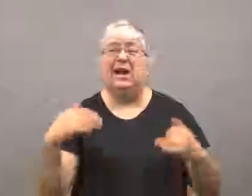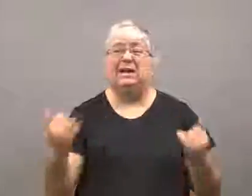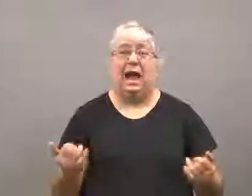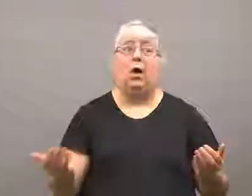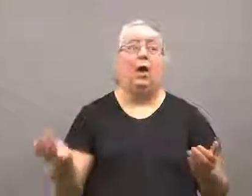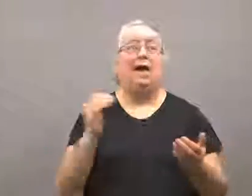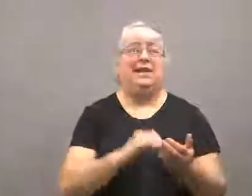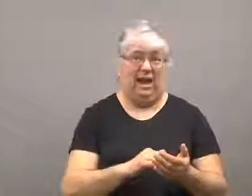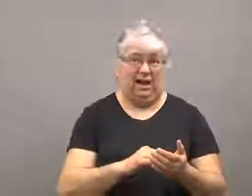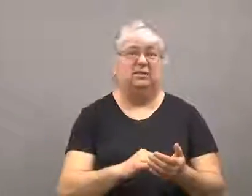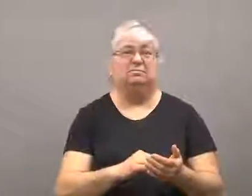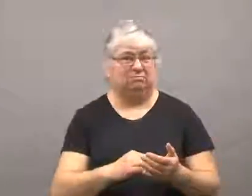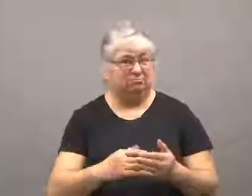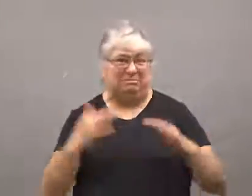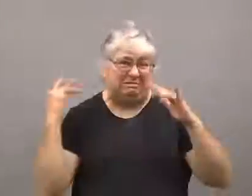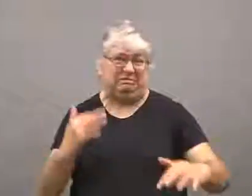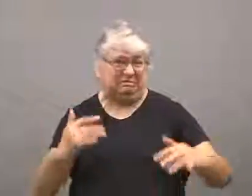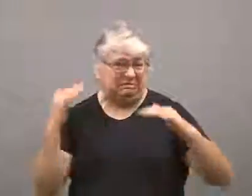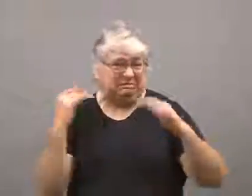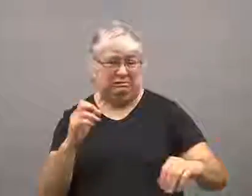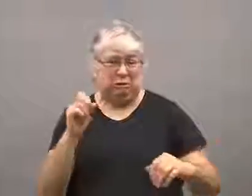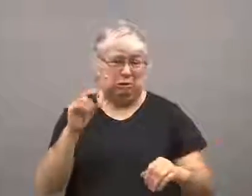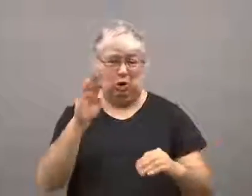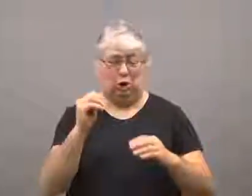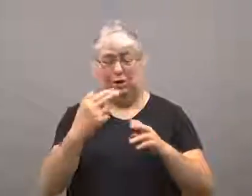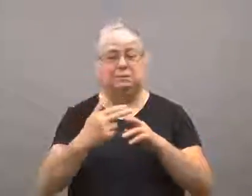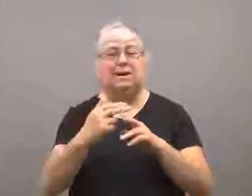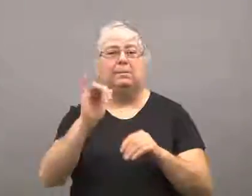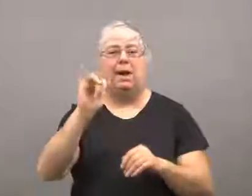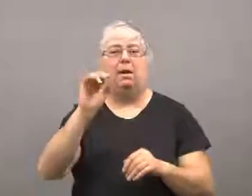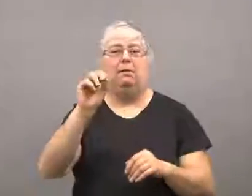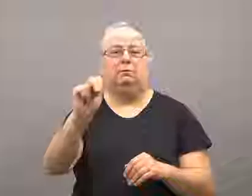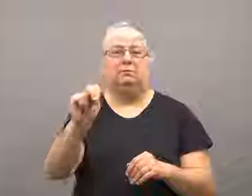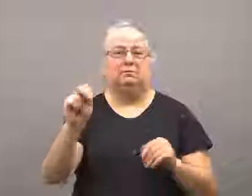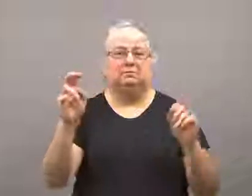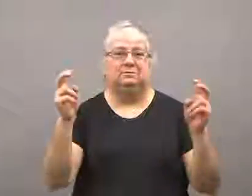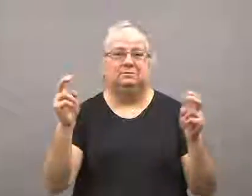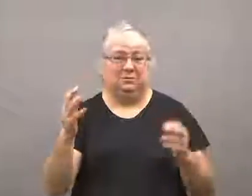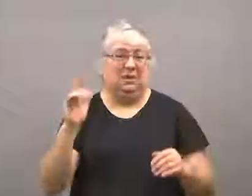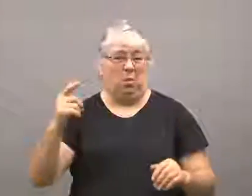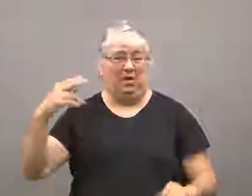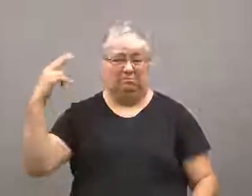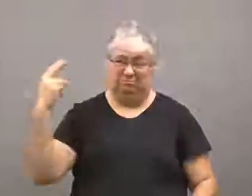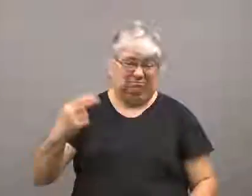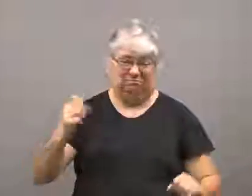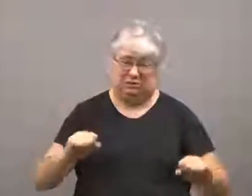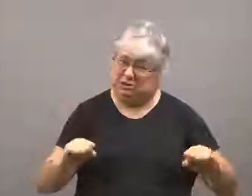There's another winter storm now, called Ion.